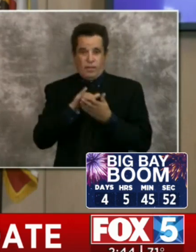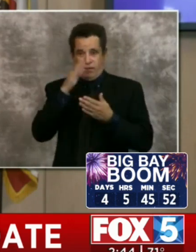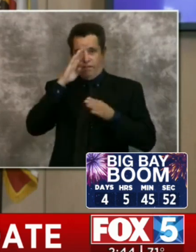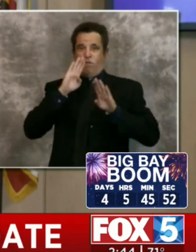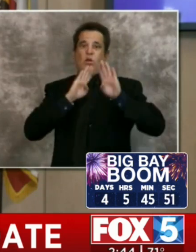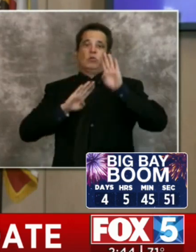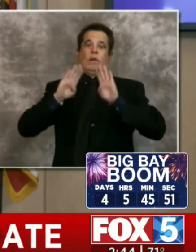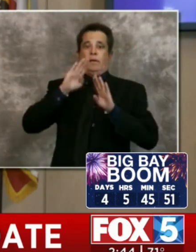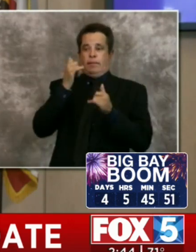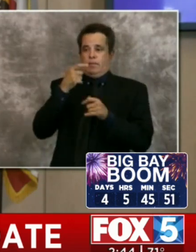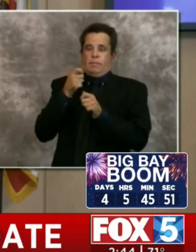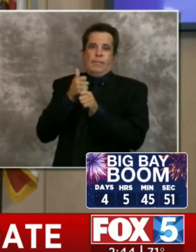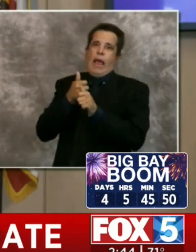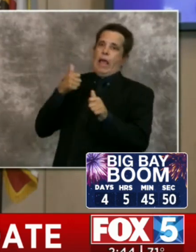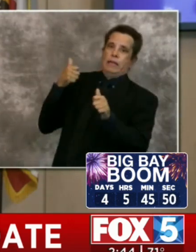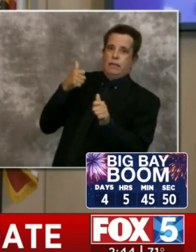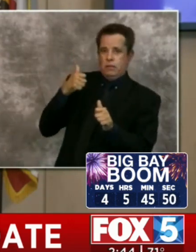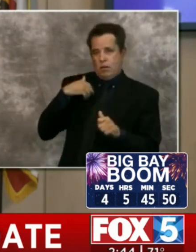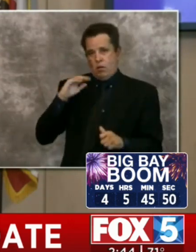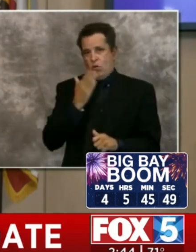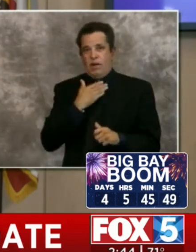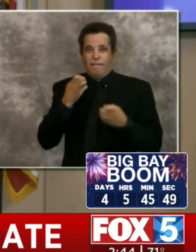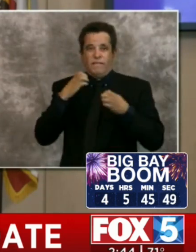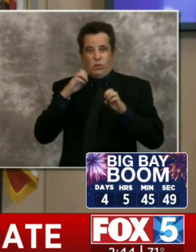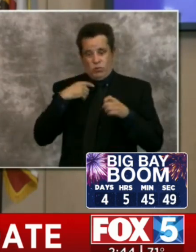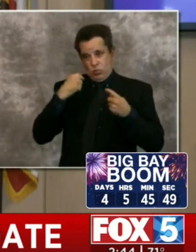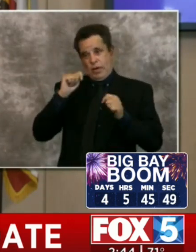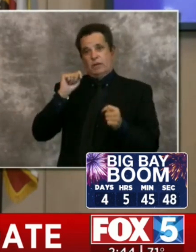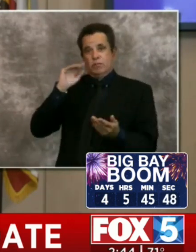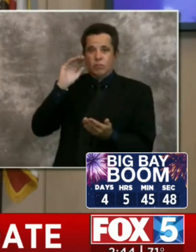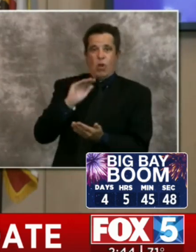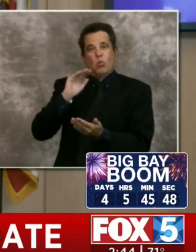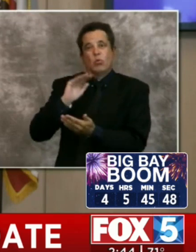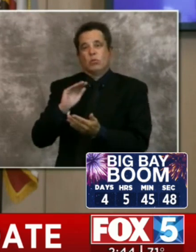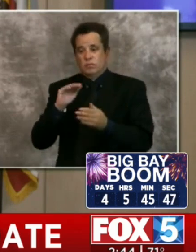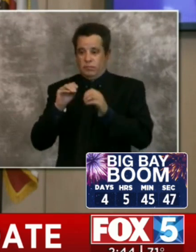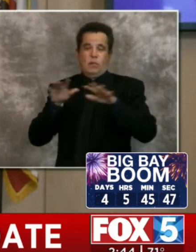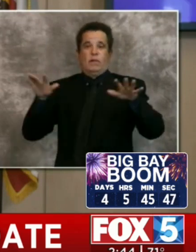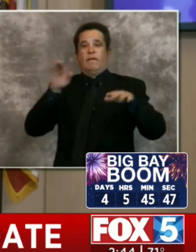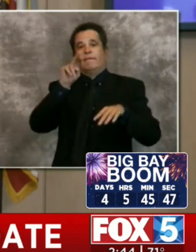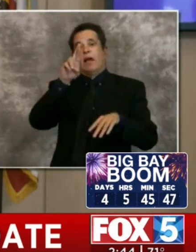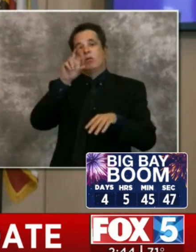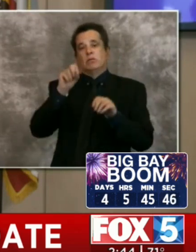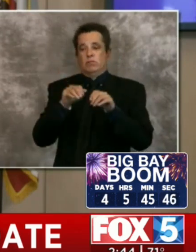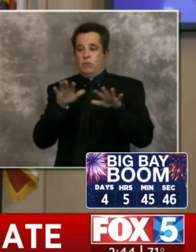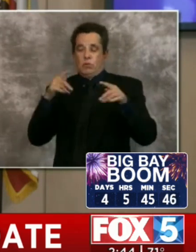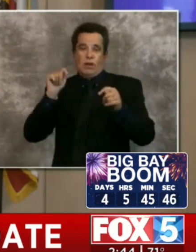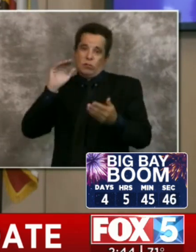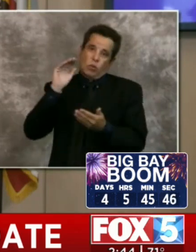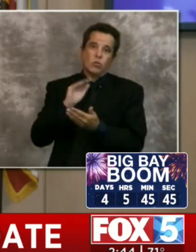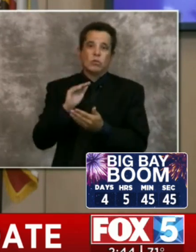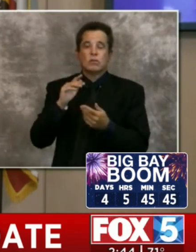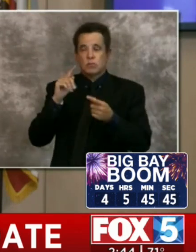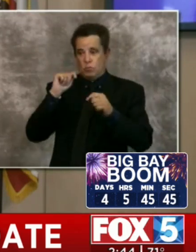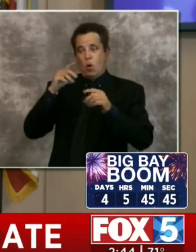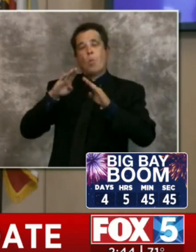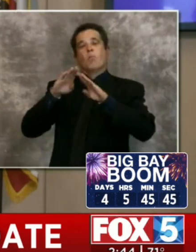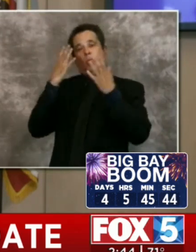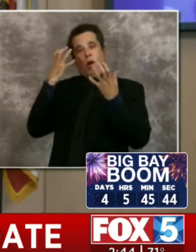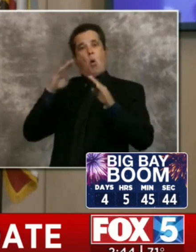WE KNOW THAT THESE MEASURES ARE NOT WELCOMED BY ALL. WE RECOGNIZE THAT THIS IS A FRUSTRATING SETBACK IN OUR